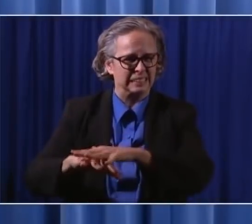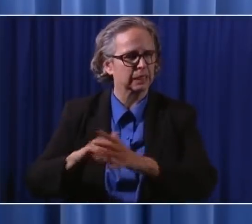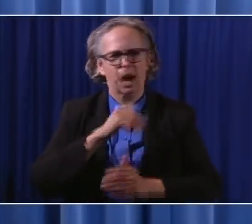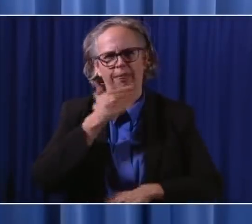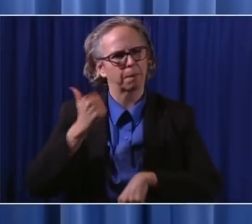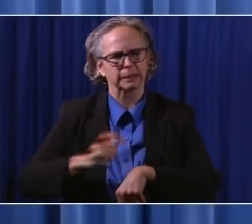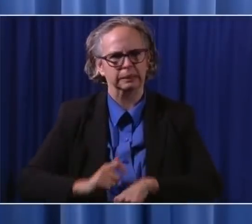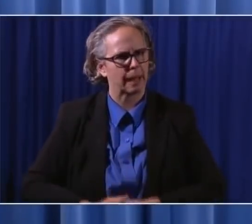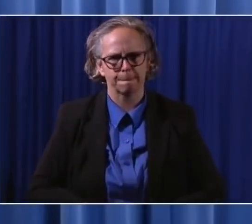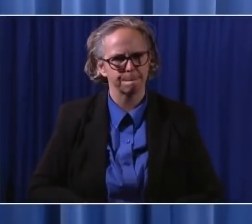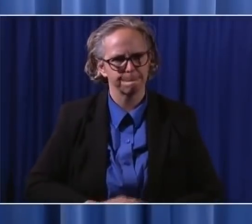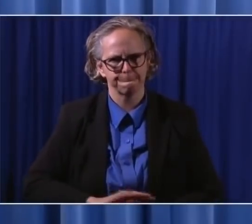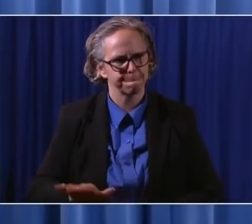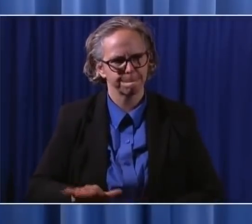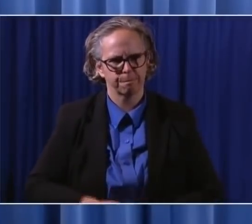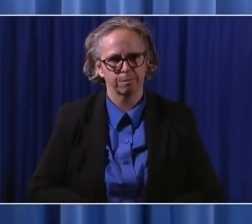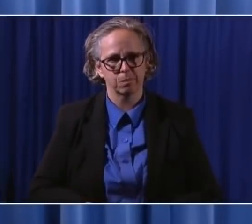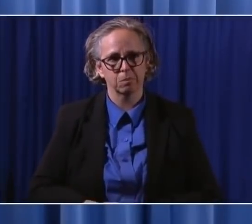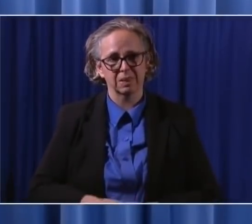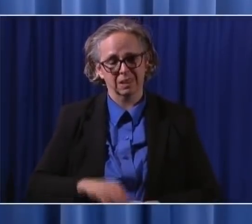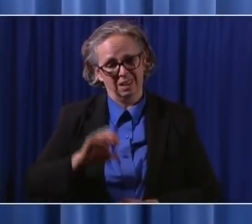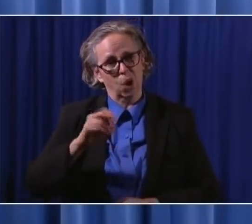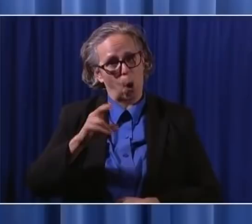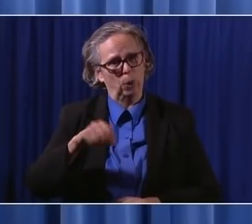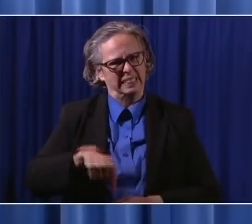I WOULD ADVISE OHIOANS, IT'S PROBABLY NOT THE BEST TIME TO